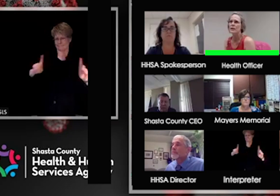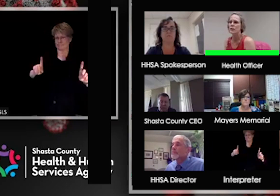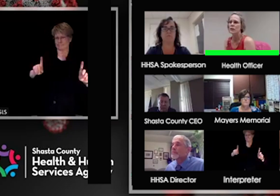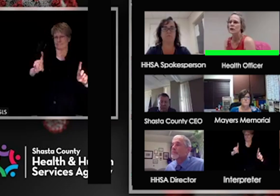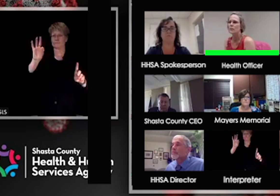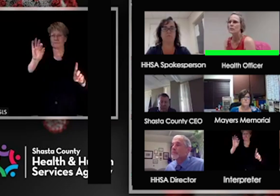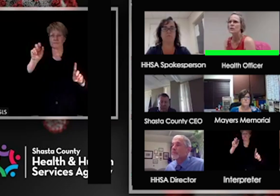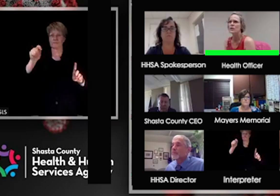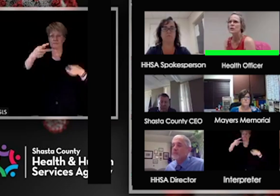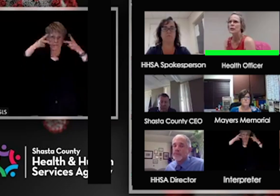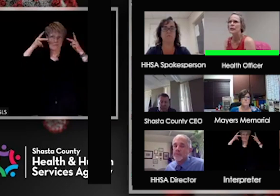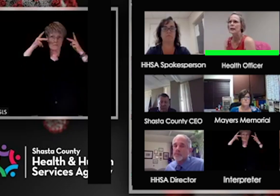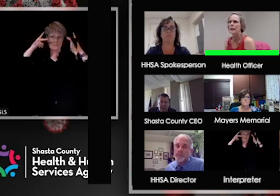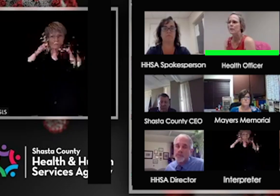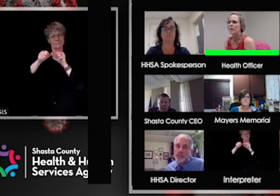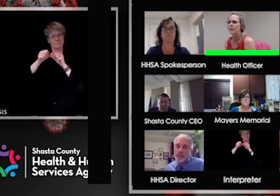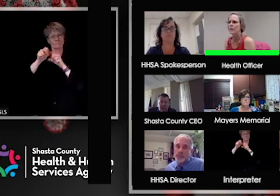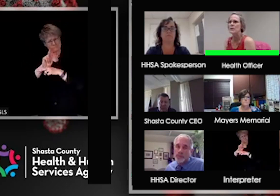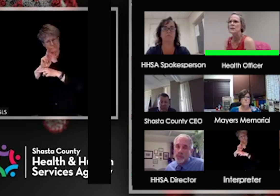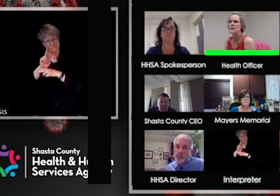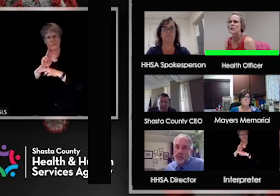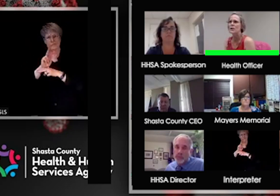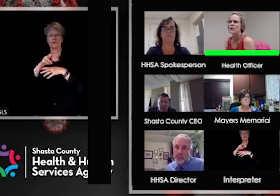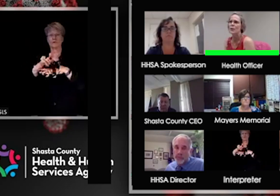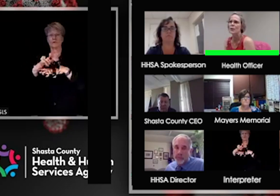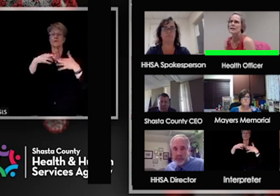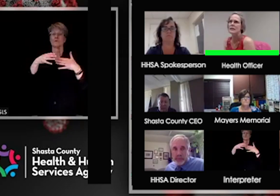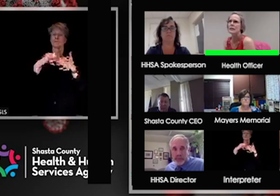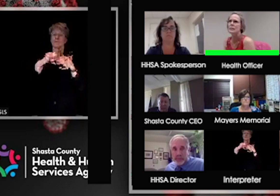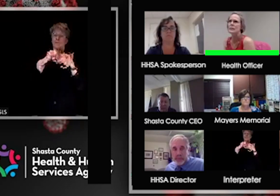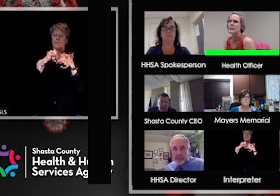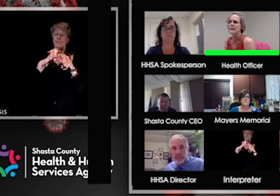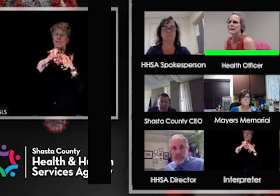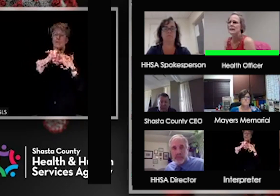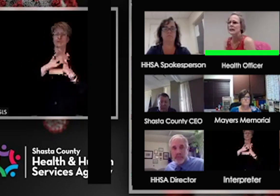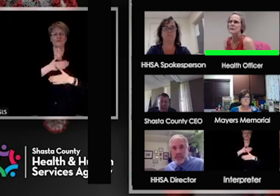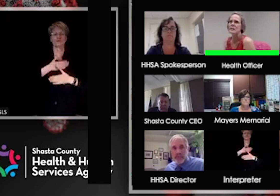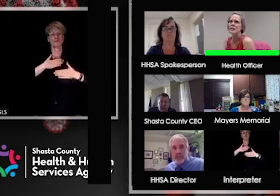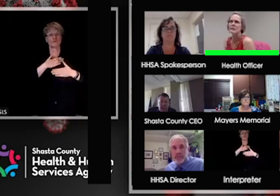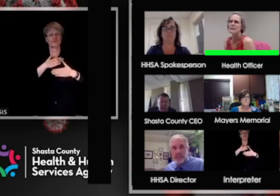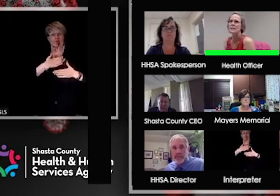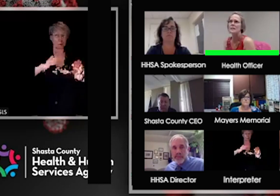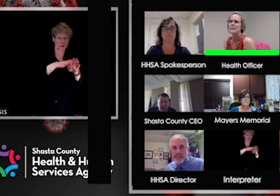continue to the businesses and other sectors that have opened, and do that in as safe a